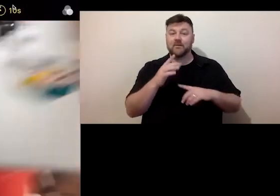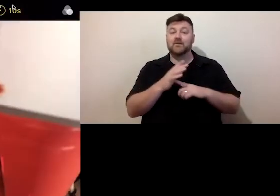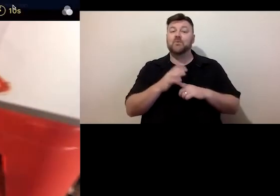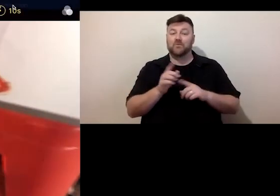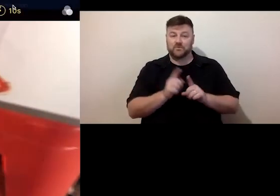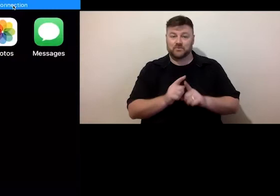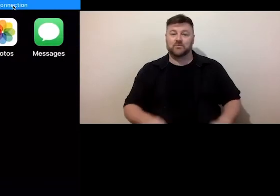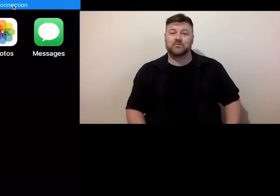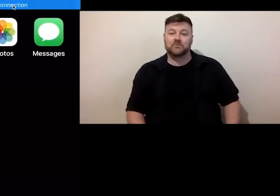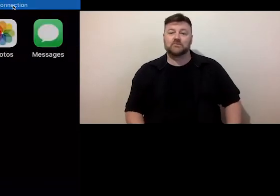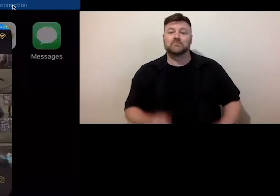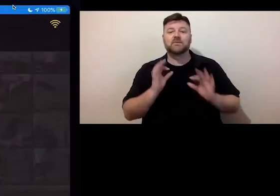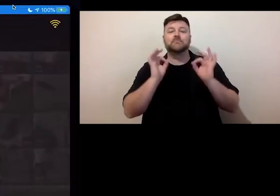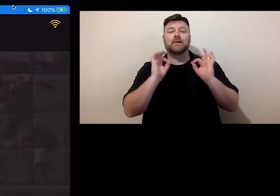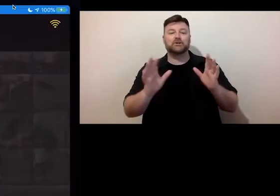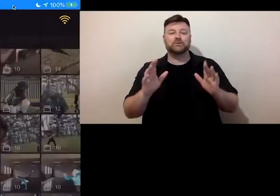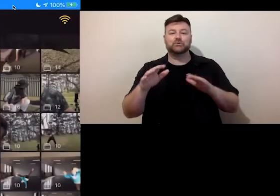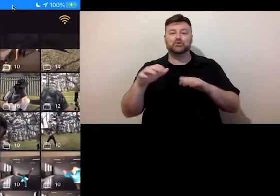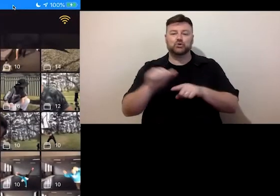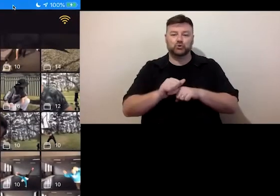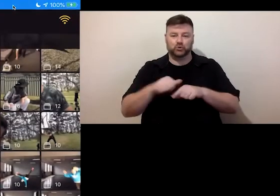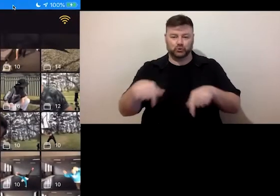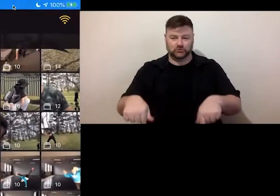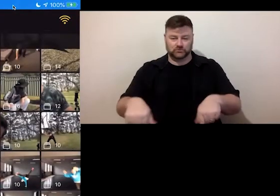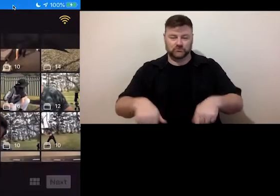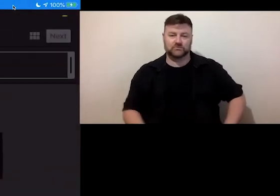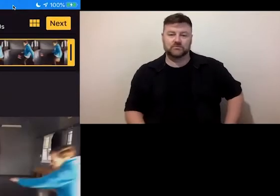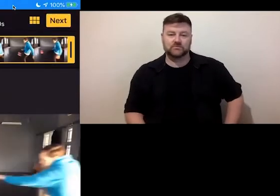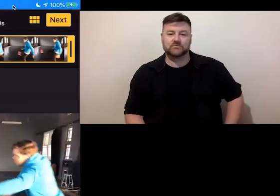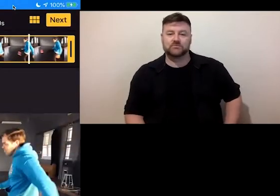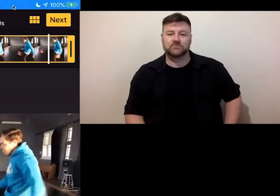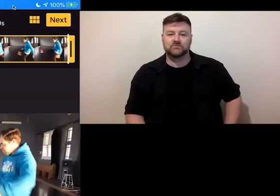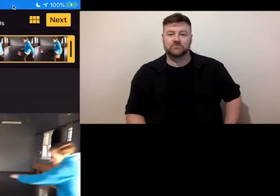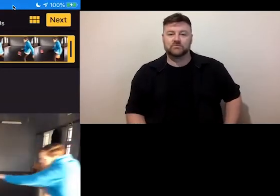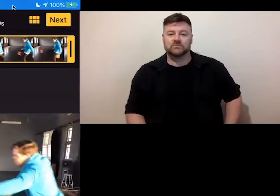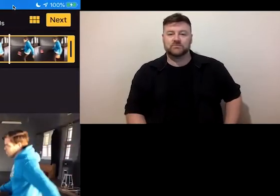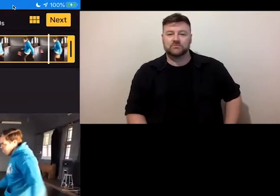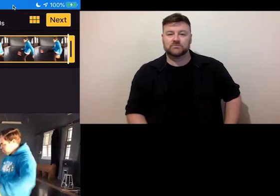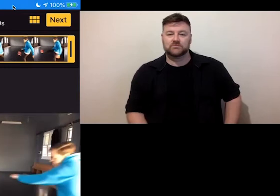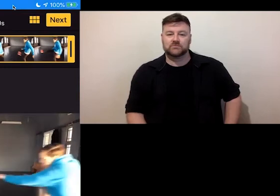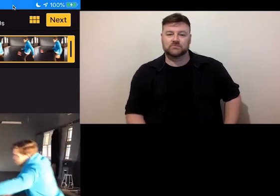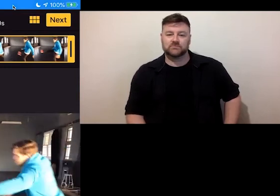that really impacts what you do. OK, last time - I'll go into "Burst" mode and have a look...